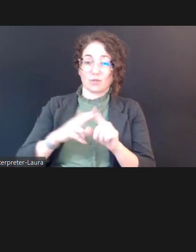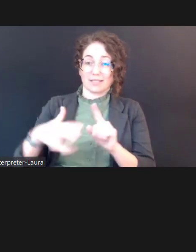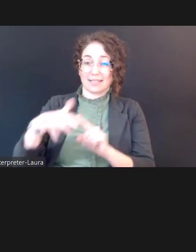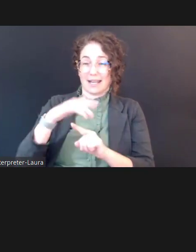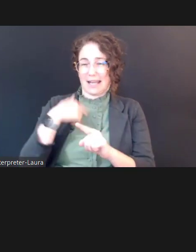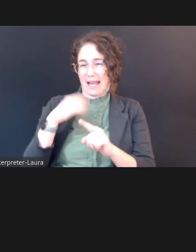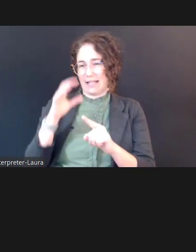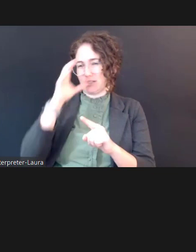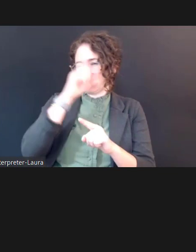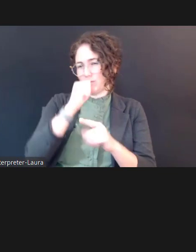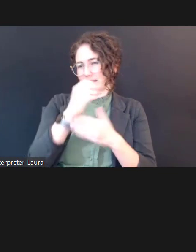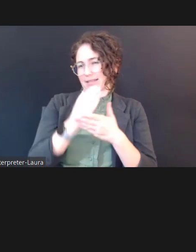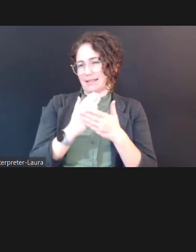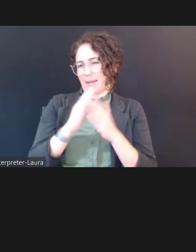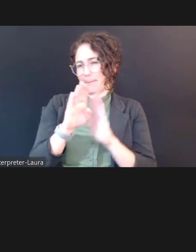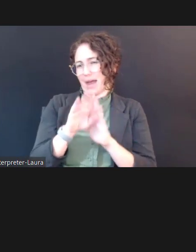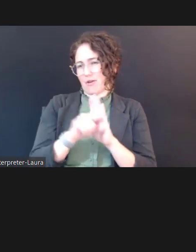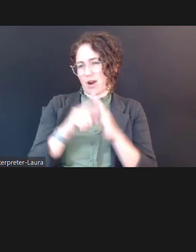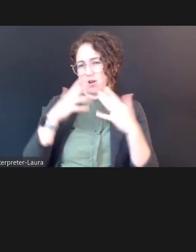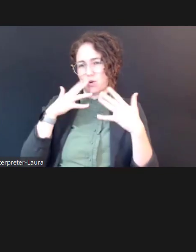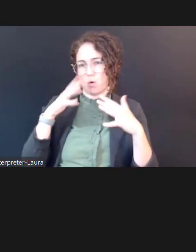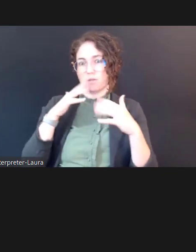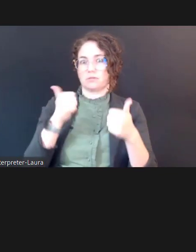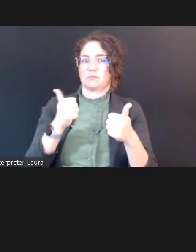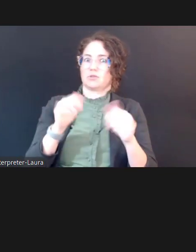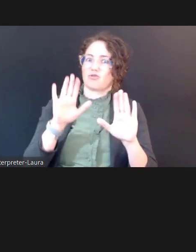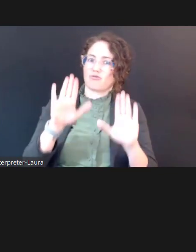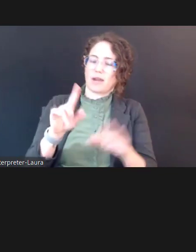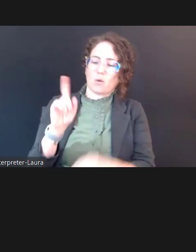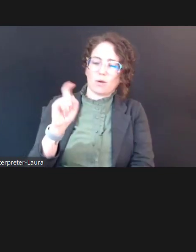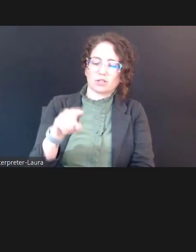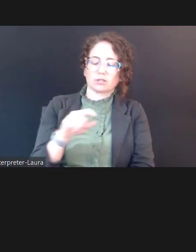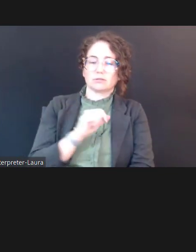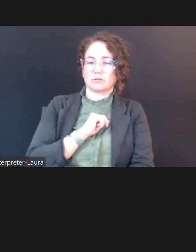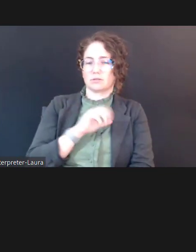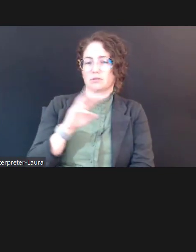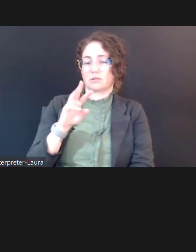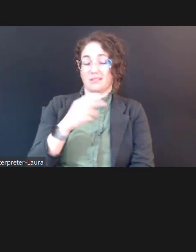be used in a natural setting? Great question.